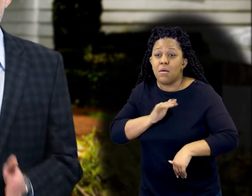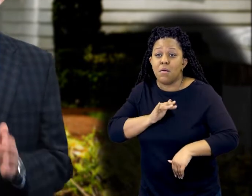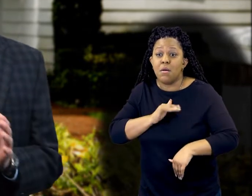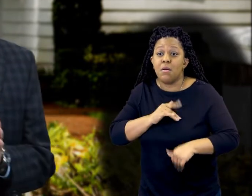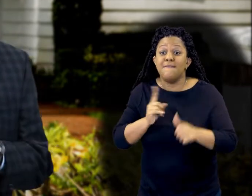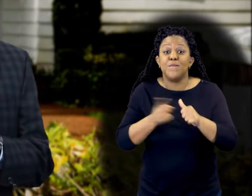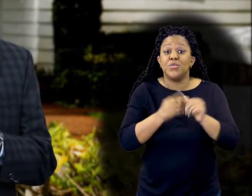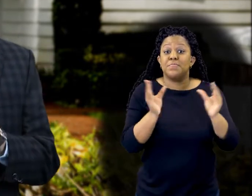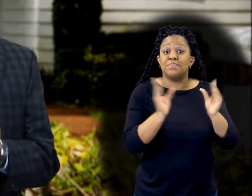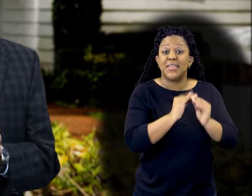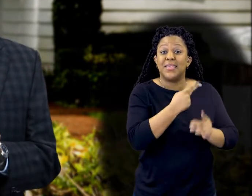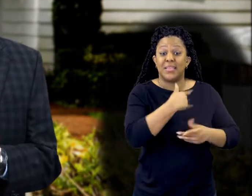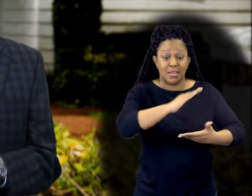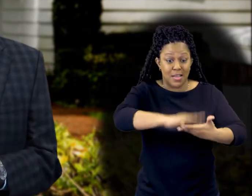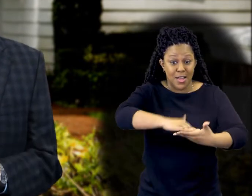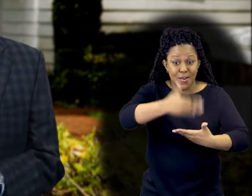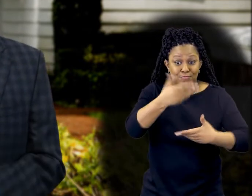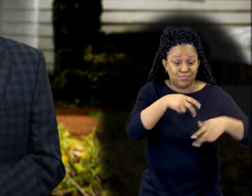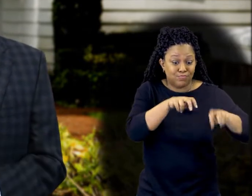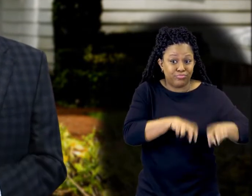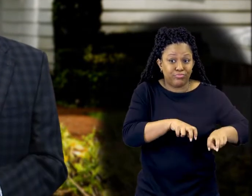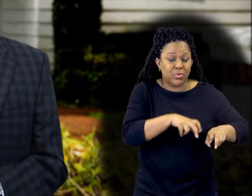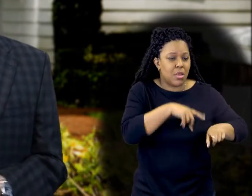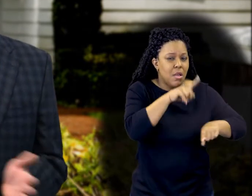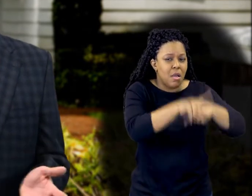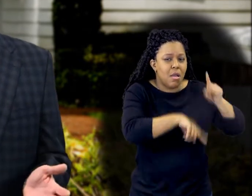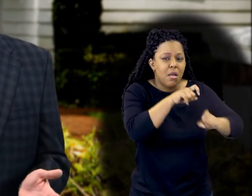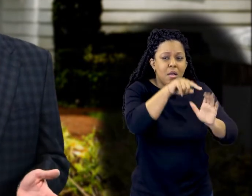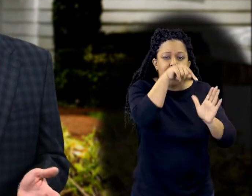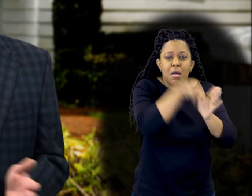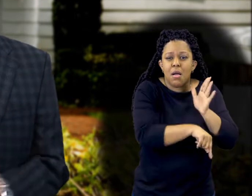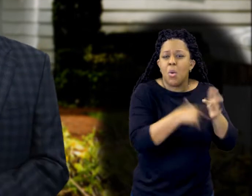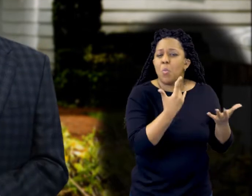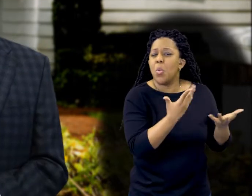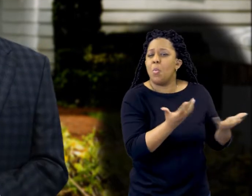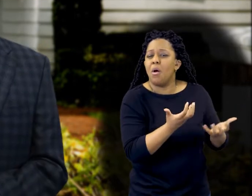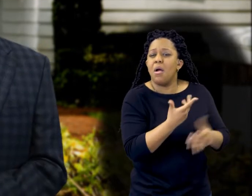We were able to really zero in on what the family was looking for, not just the neighborhood they wanted.